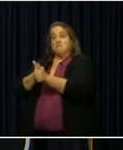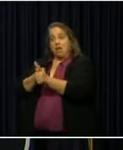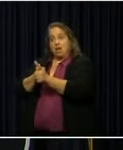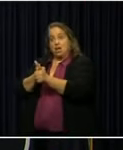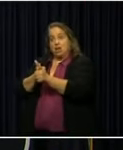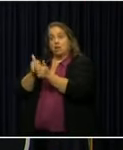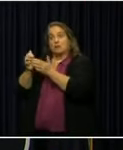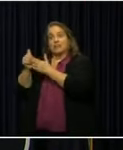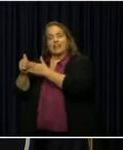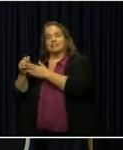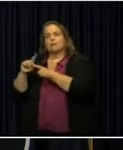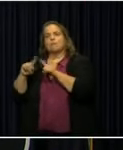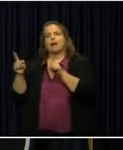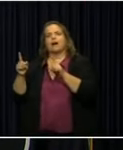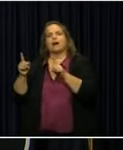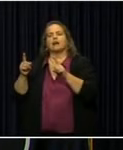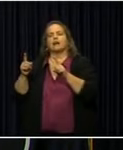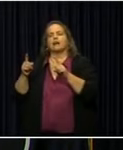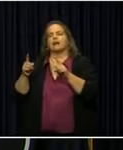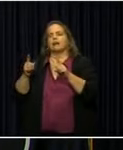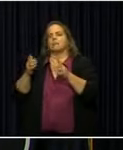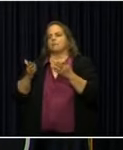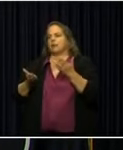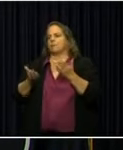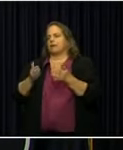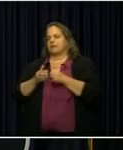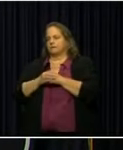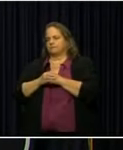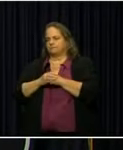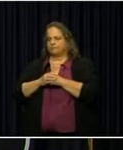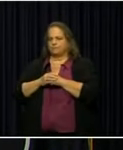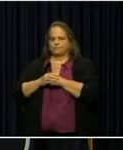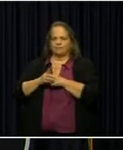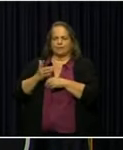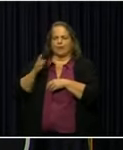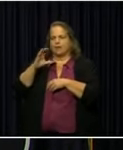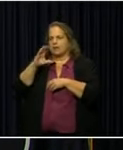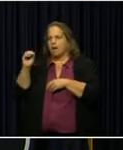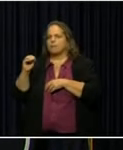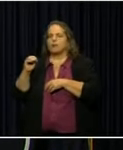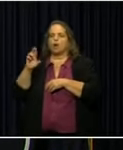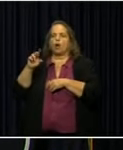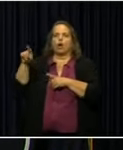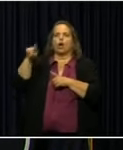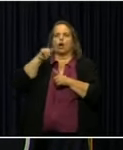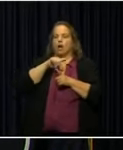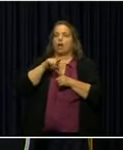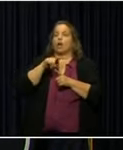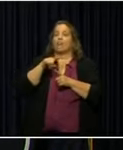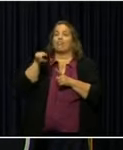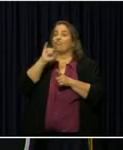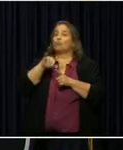THAT THERE ARE SOME THINGS THAT WE CAN DO POTENTIALLY EVEN BEFORE MAY BECAUSE WE'VE GOT